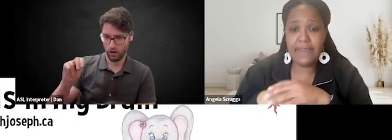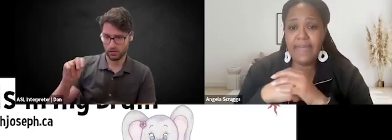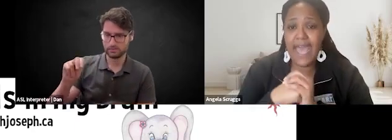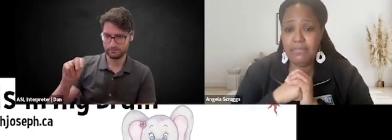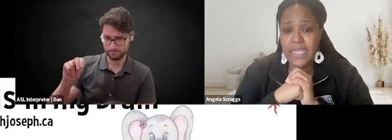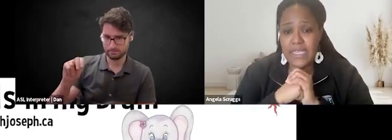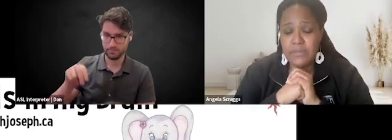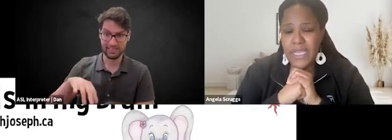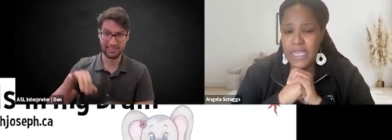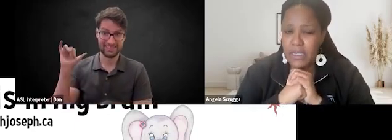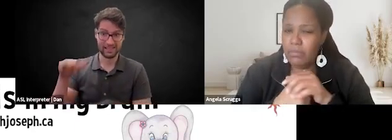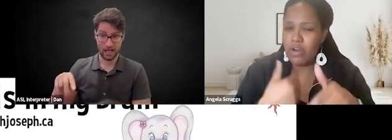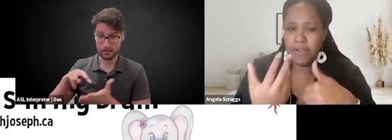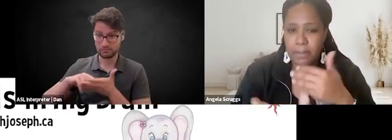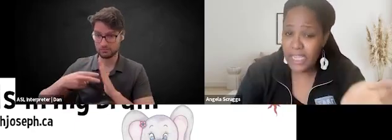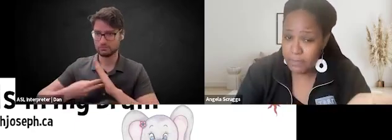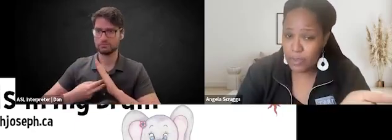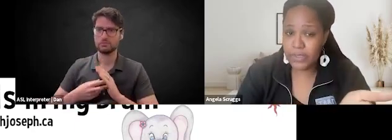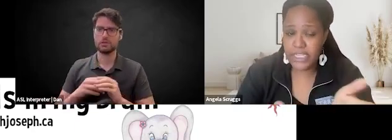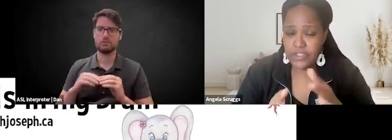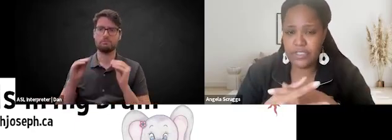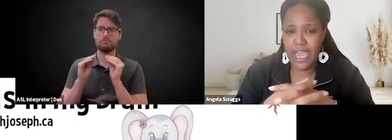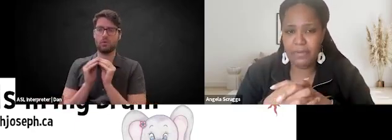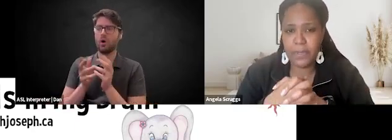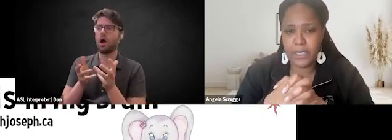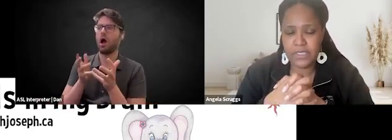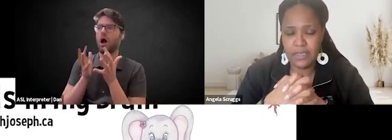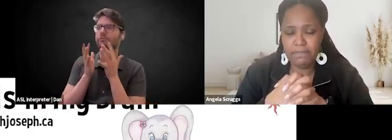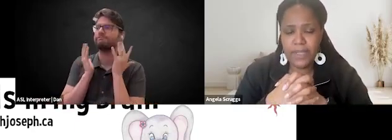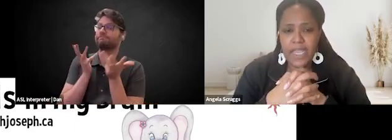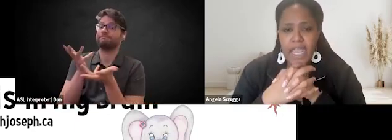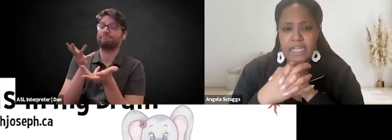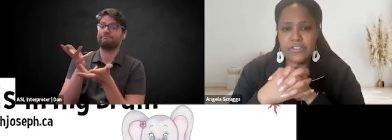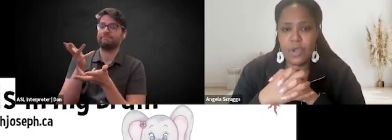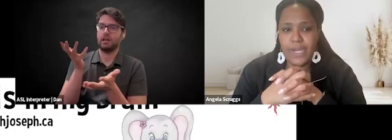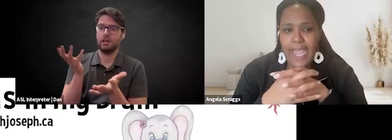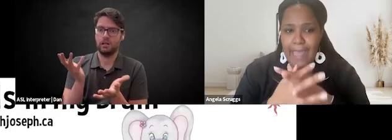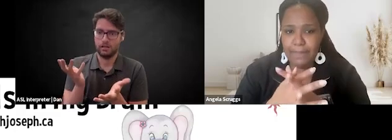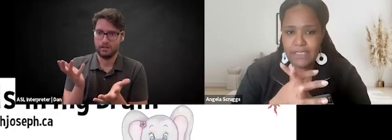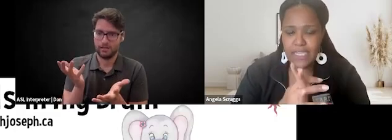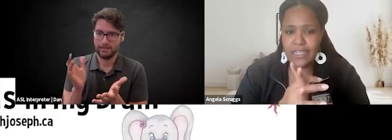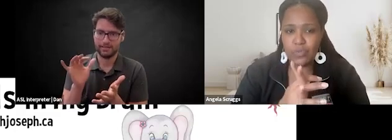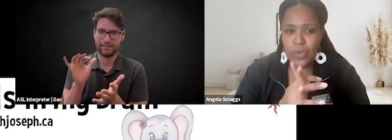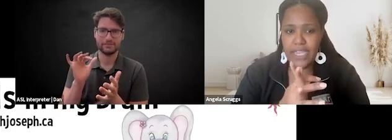And that means being more of a people pleaser type of person. And so what happens is